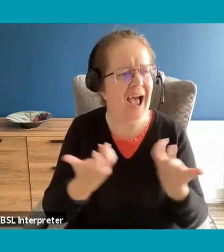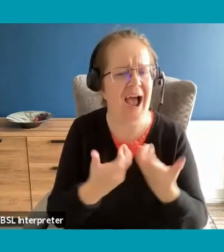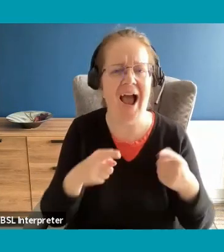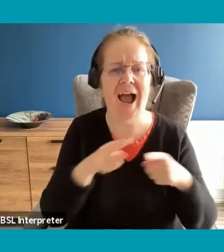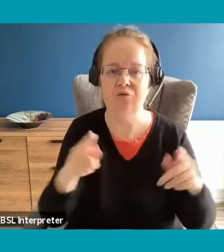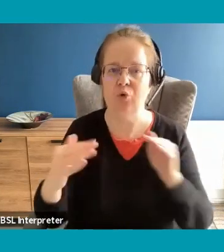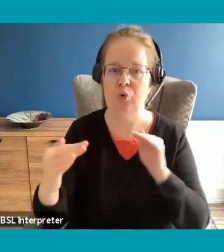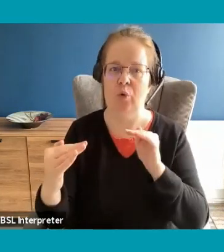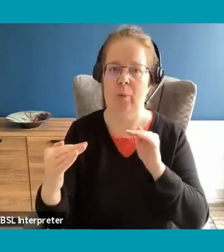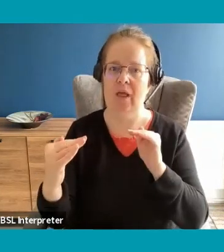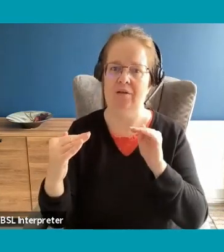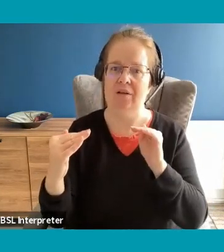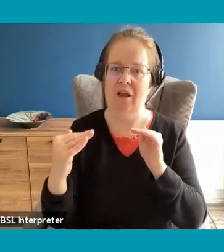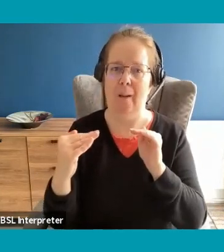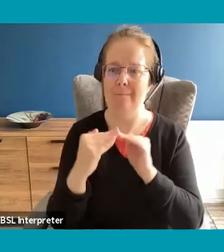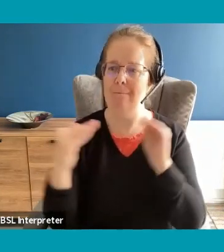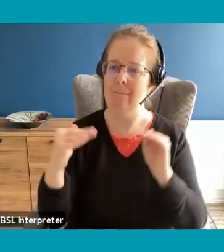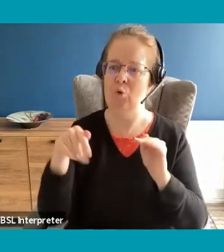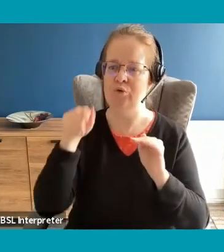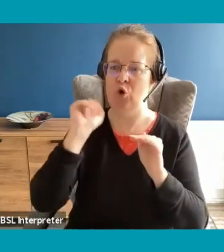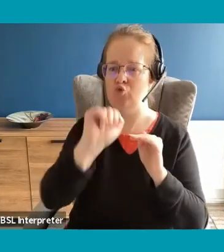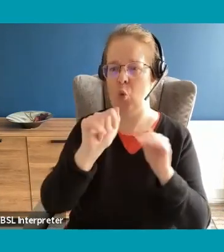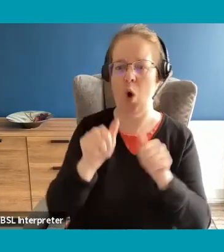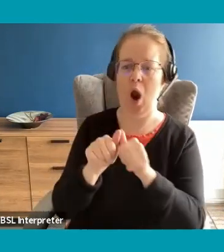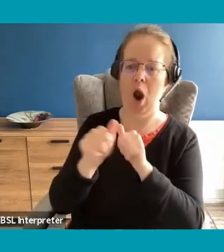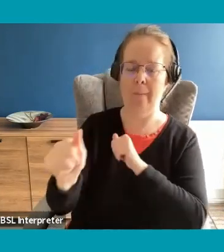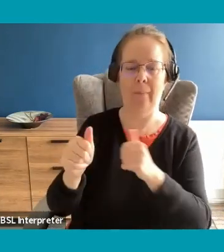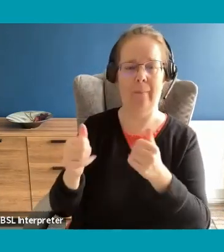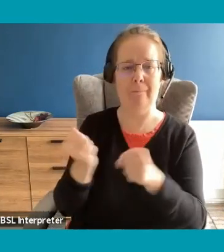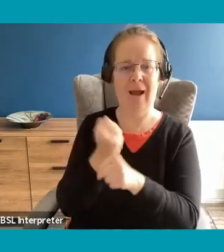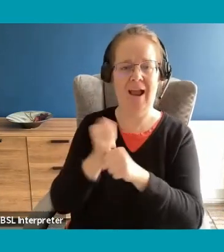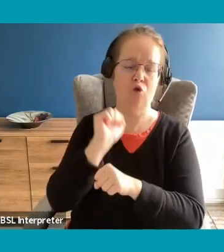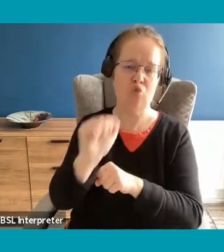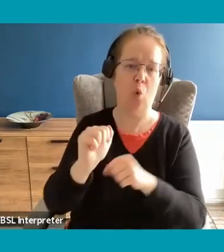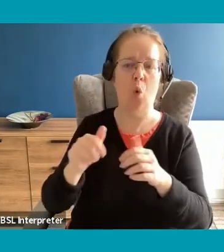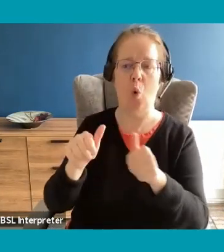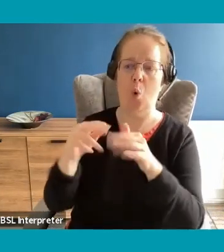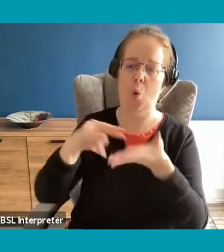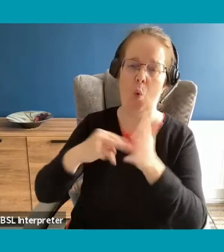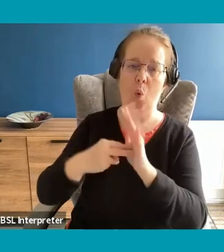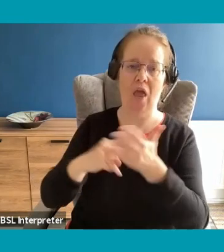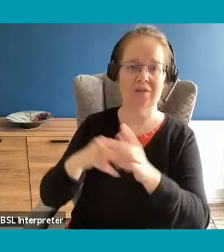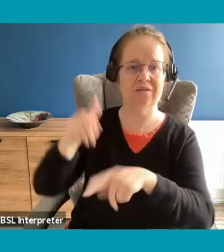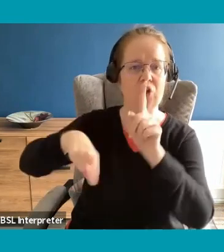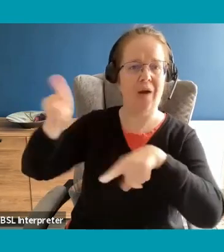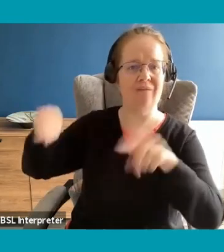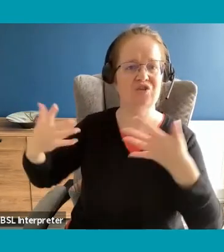organization diverse and inclusive. And I want to say a big thank you to everyone else as well.